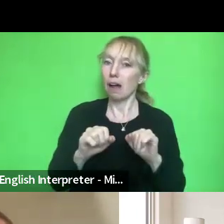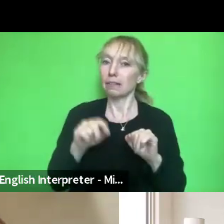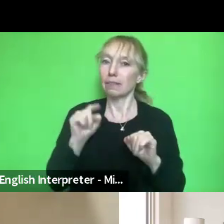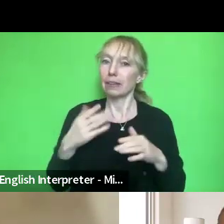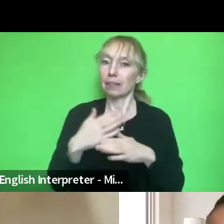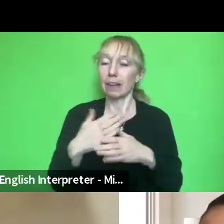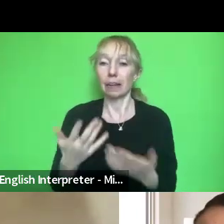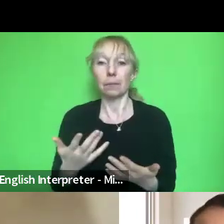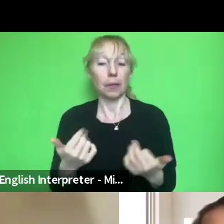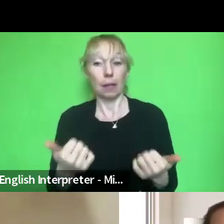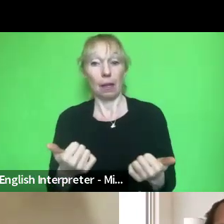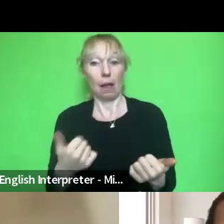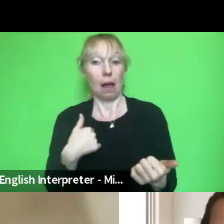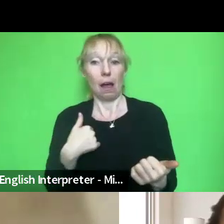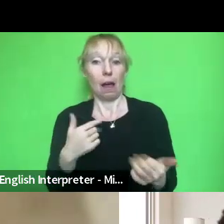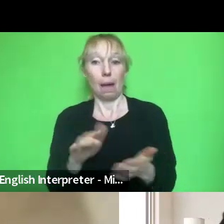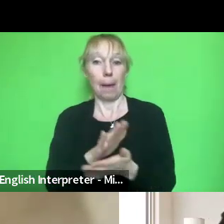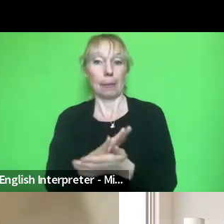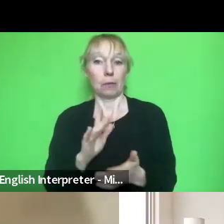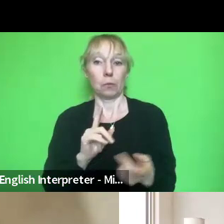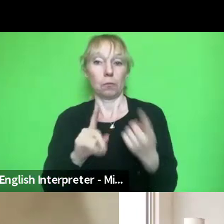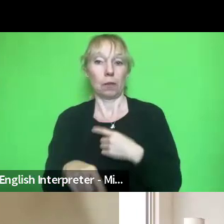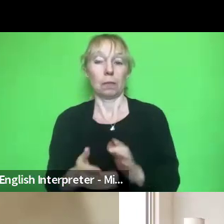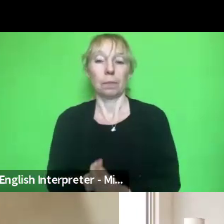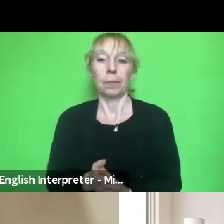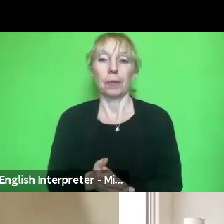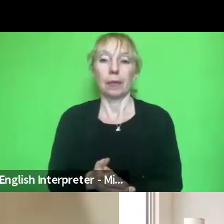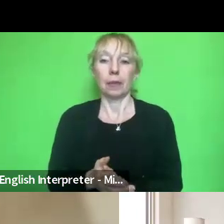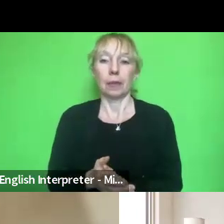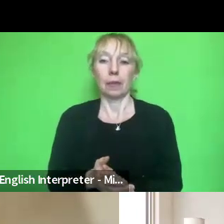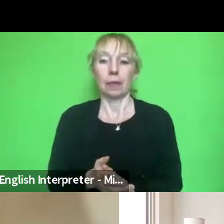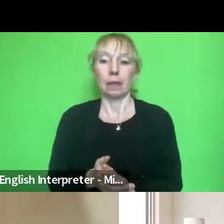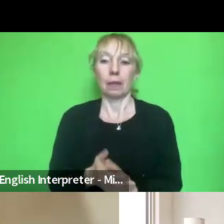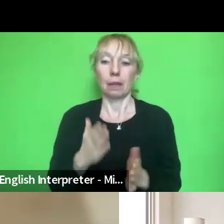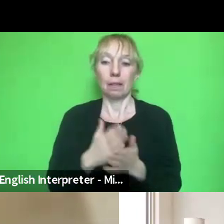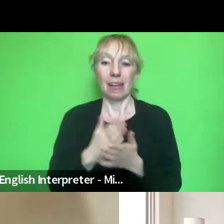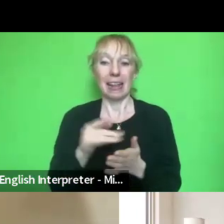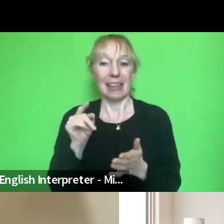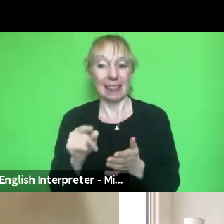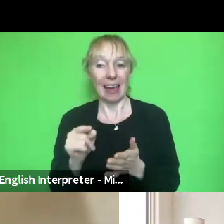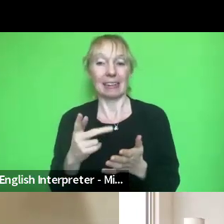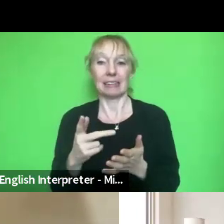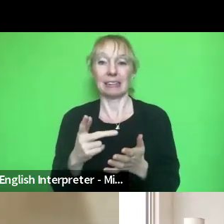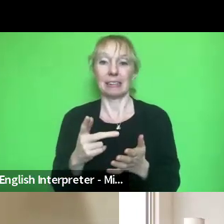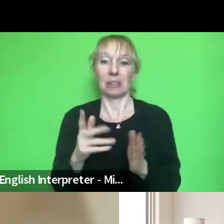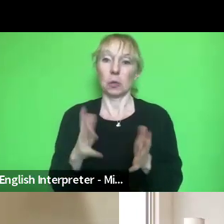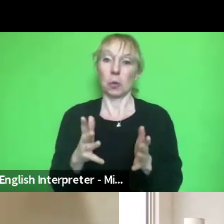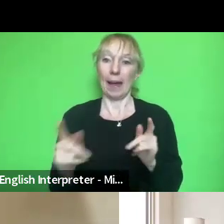Alice: I don't mind going first this time. I would say adaptability is a massive piece. You have to step change often